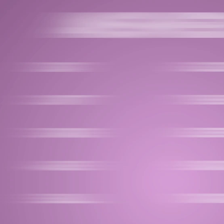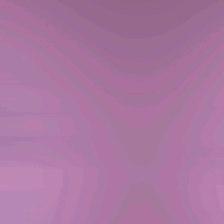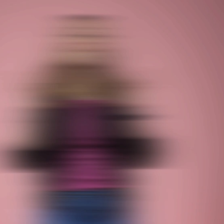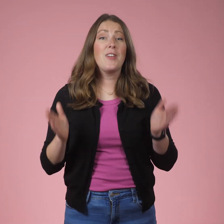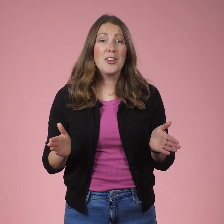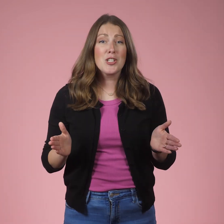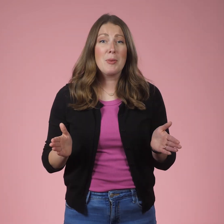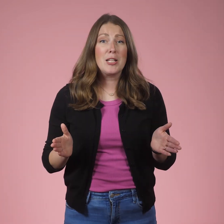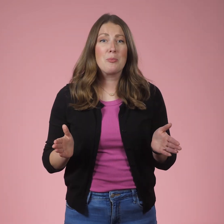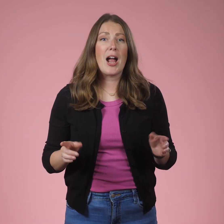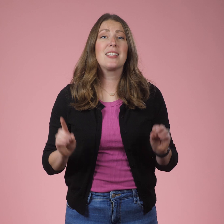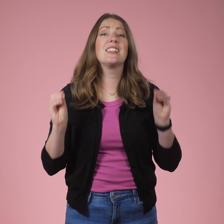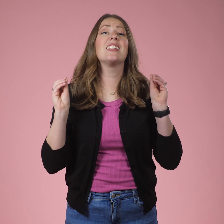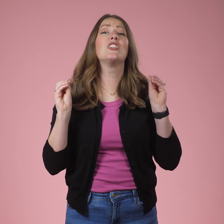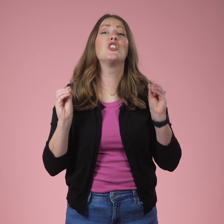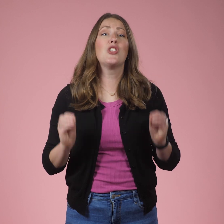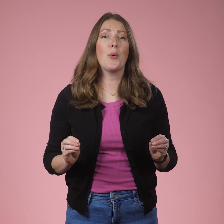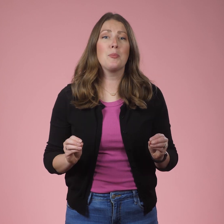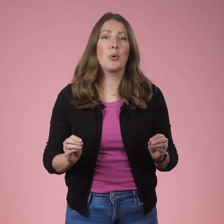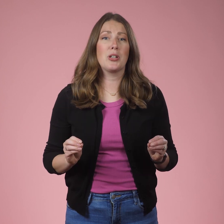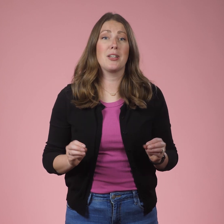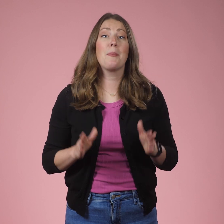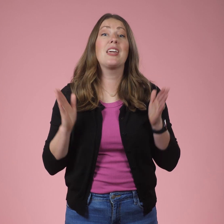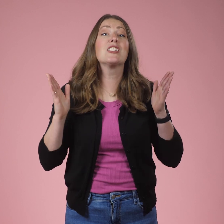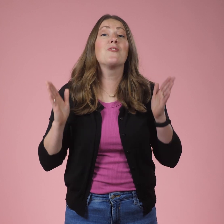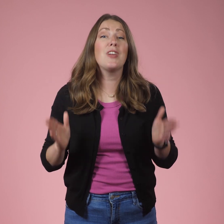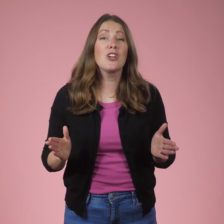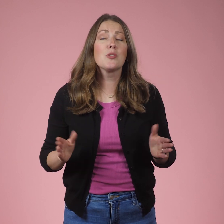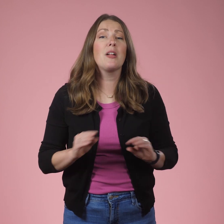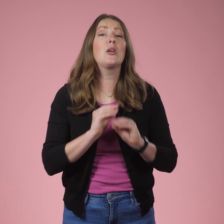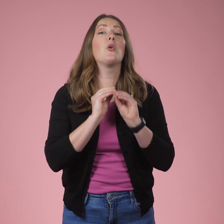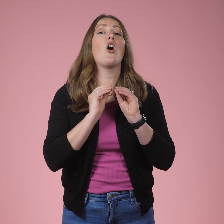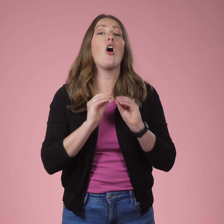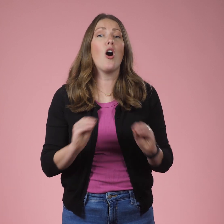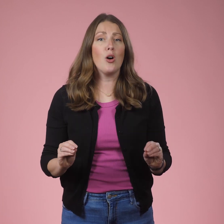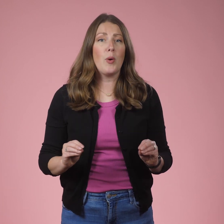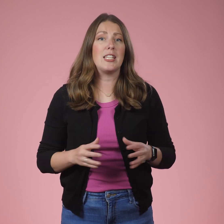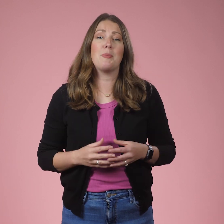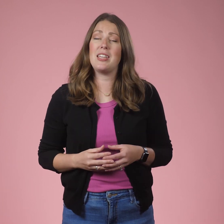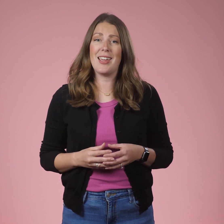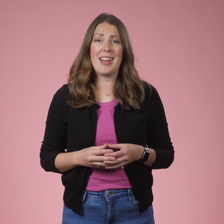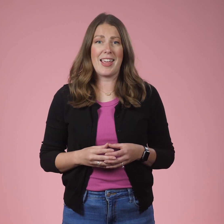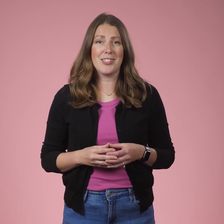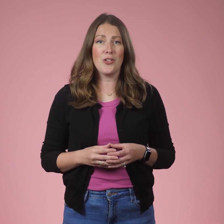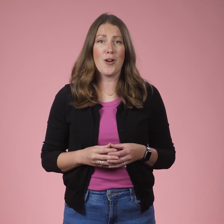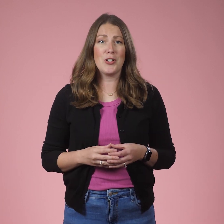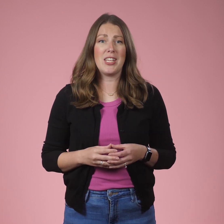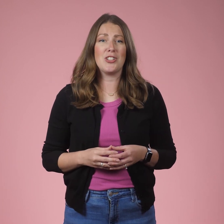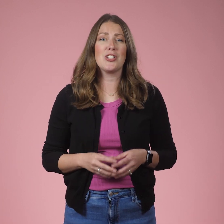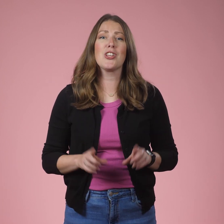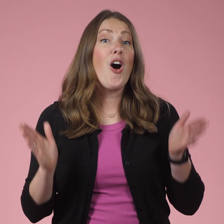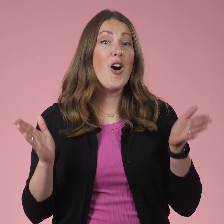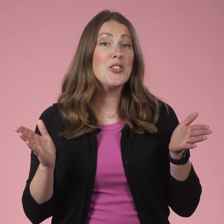Fingerspelling practice is so important because fingerspelling will always be in ASL conversations.